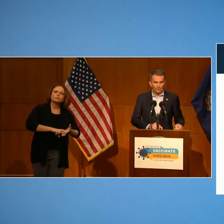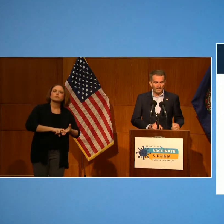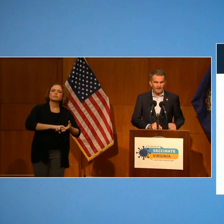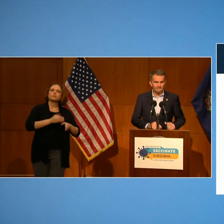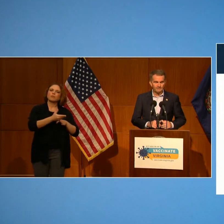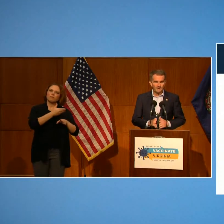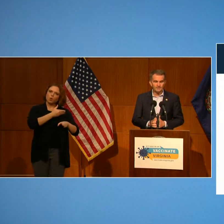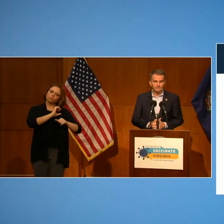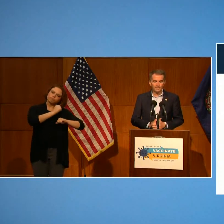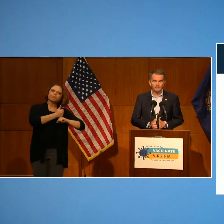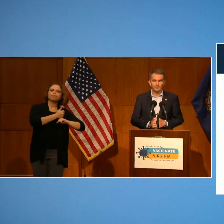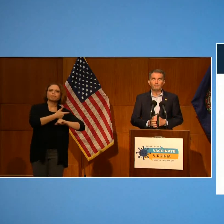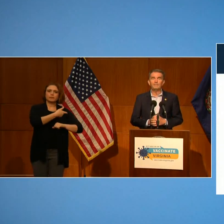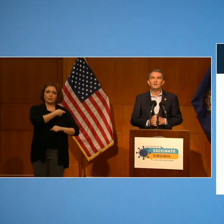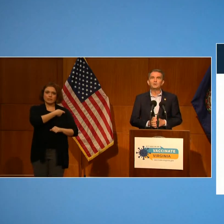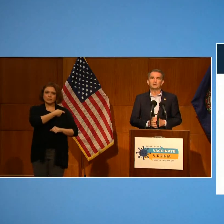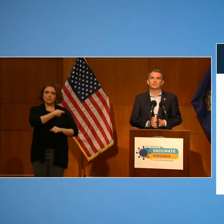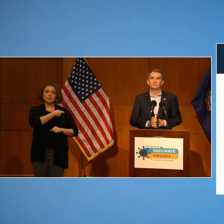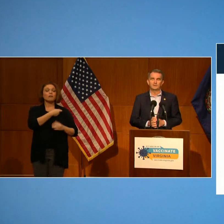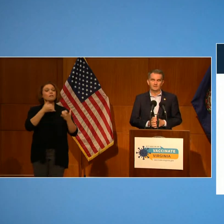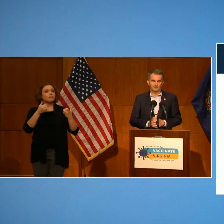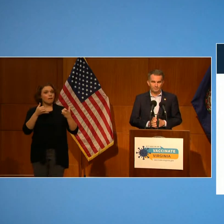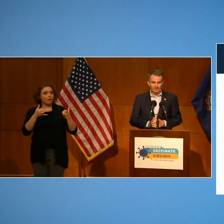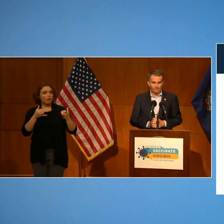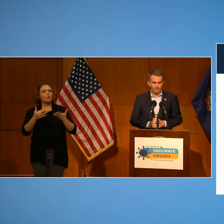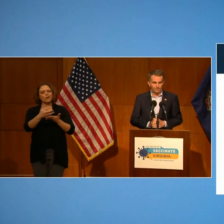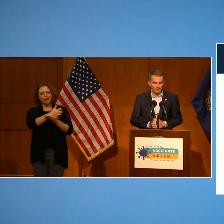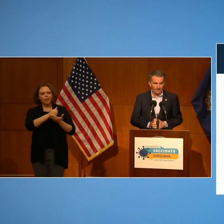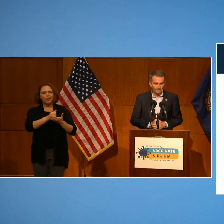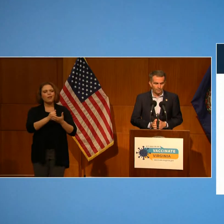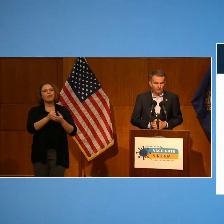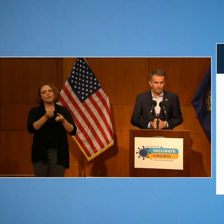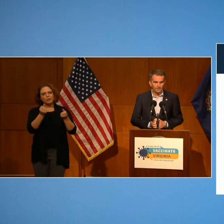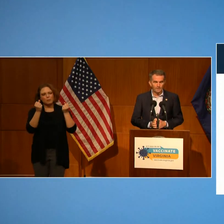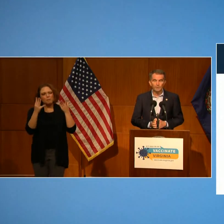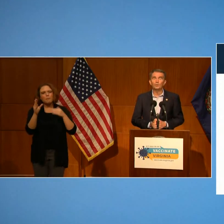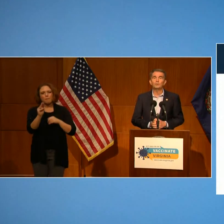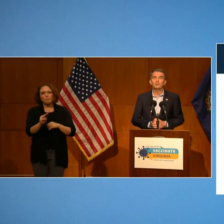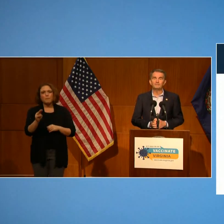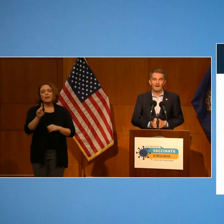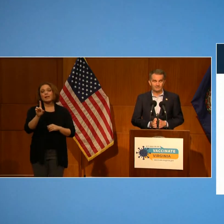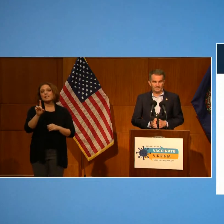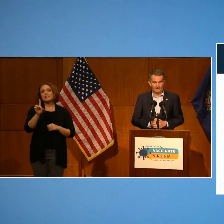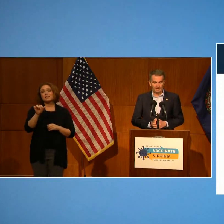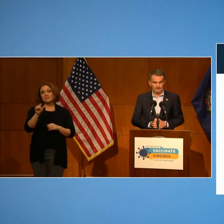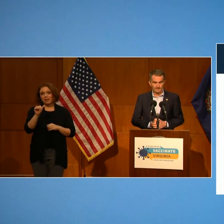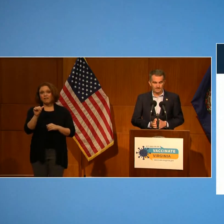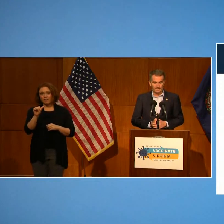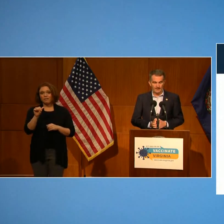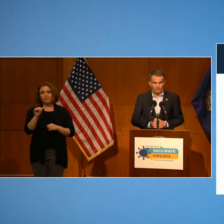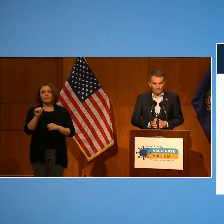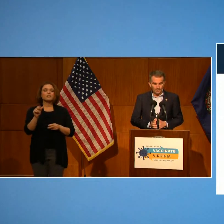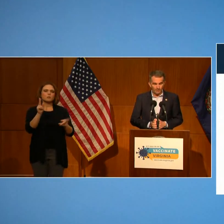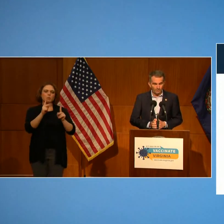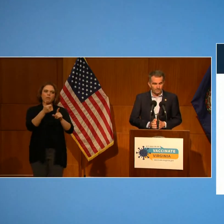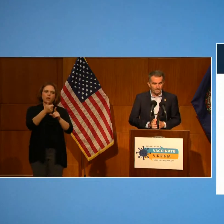BASED ON YEARS OF RESEARCH. AND NOW WE HAVE THE DATA FROM